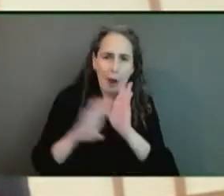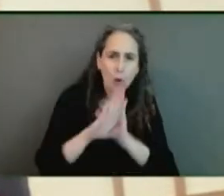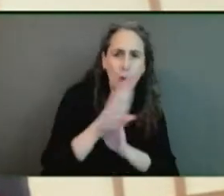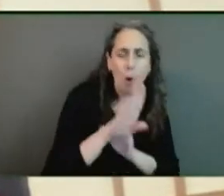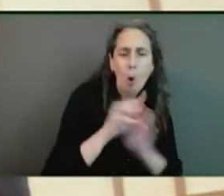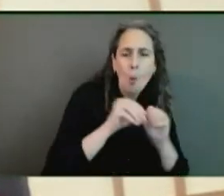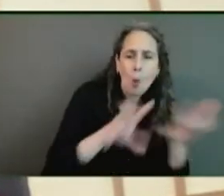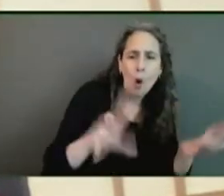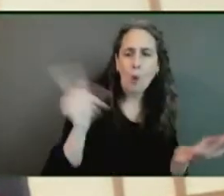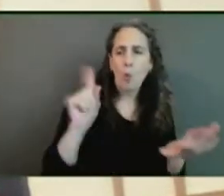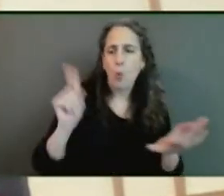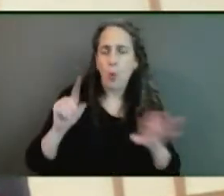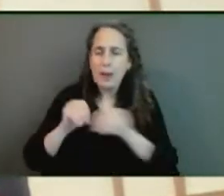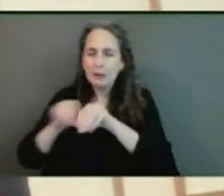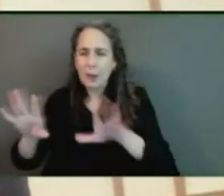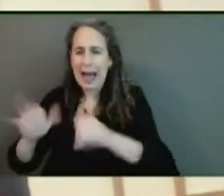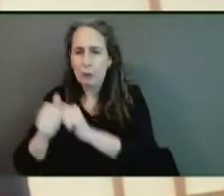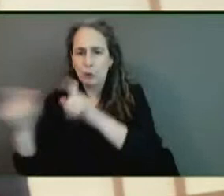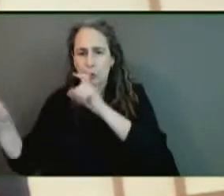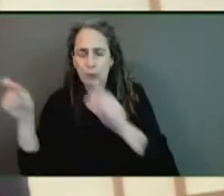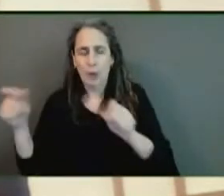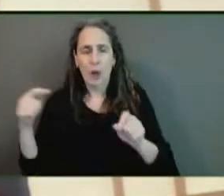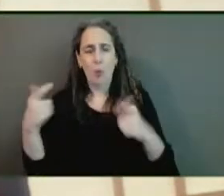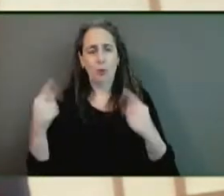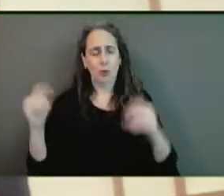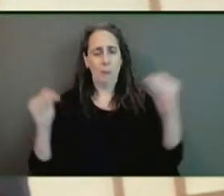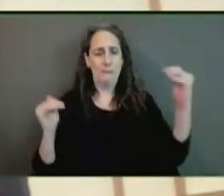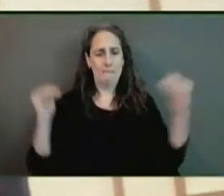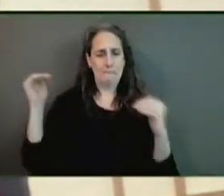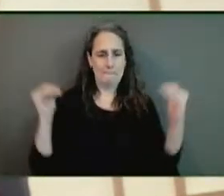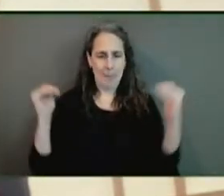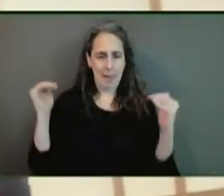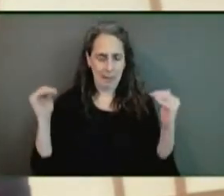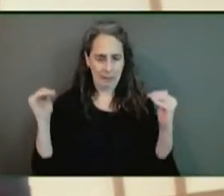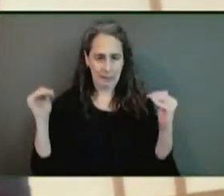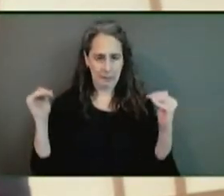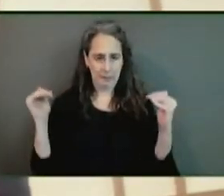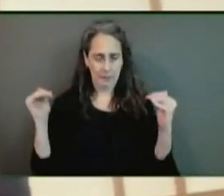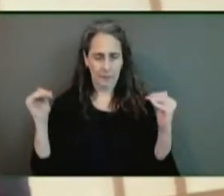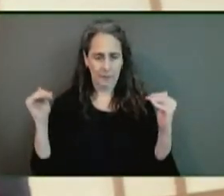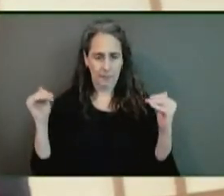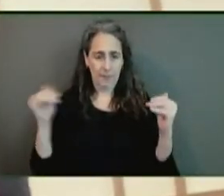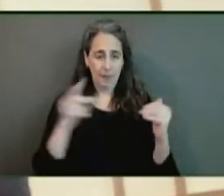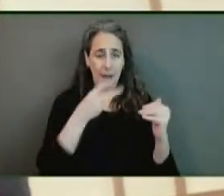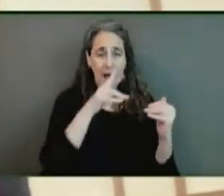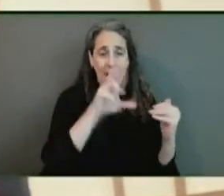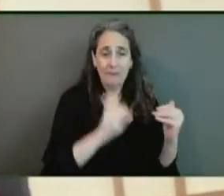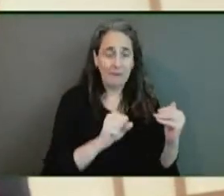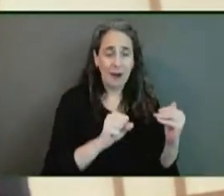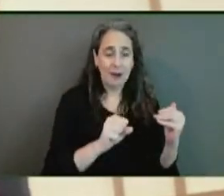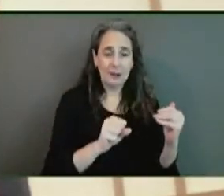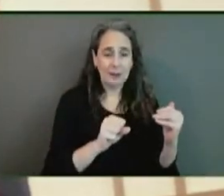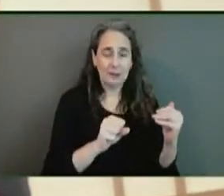virus. It is how we know where it's going, where it's spreading and how we work to contain it.